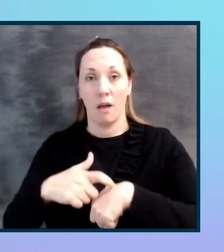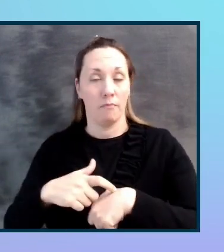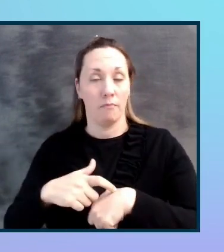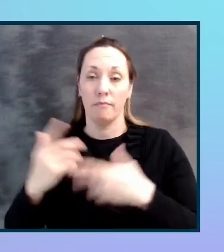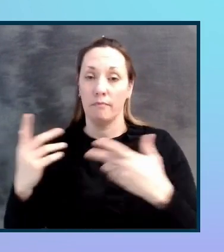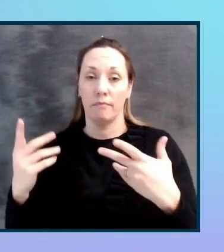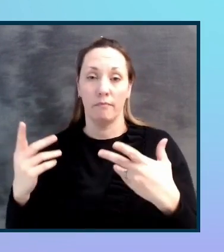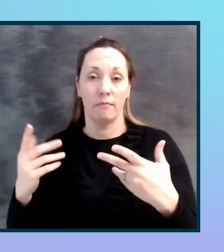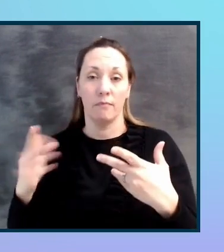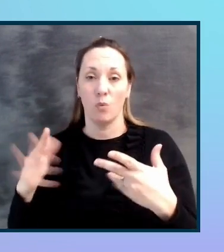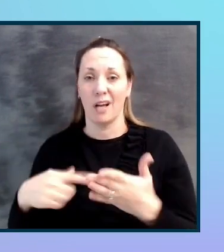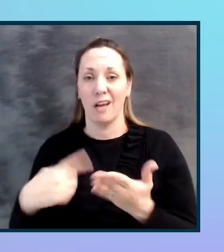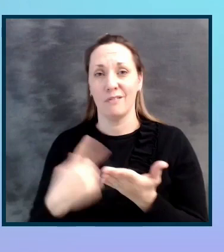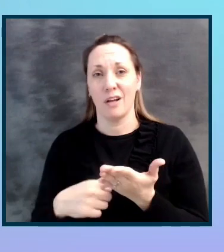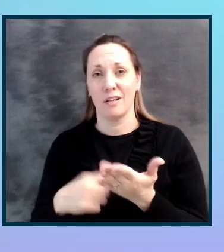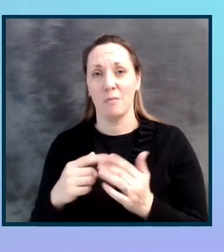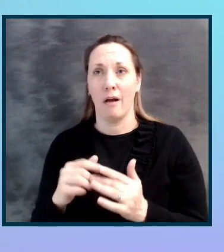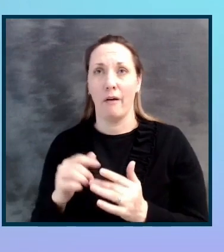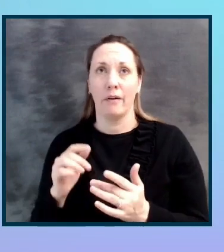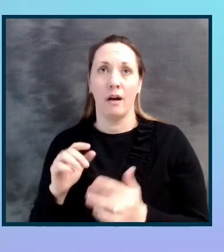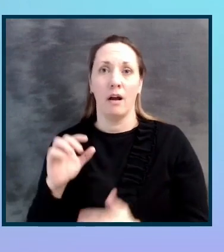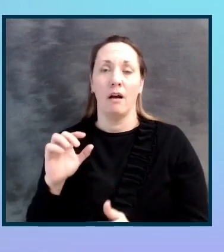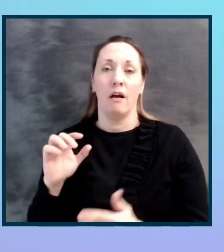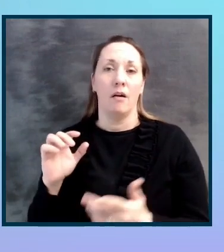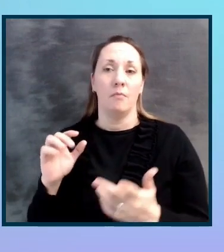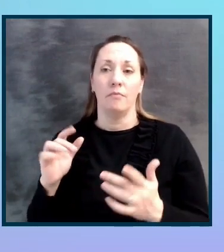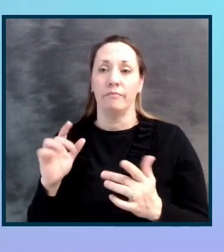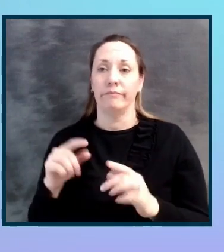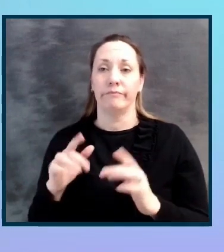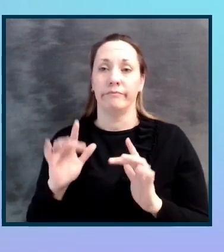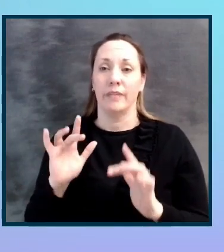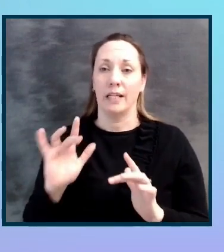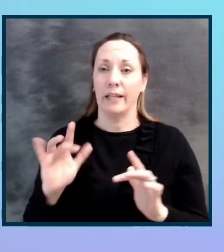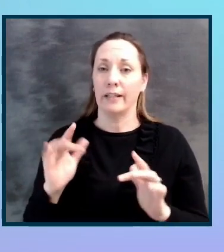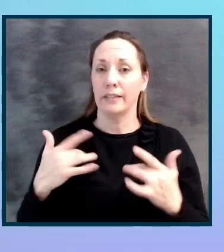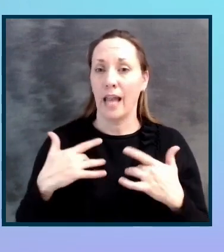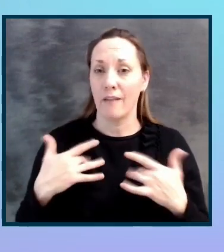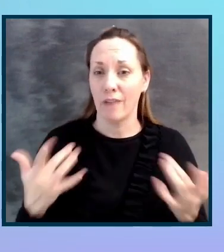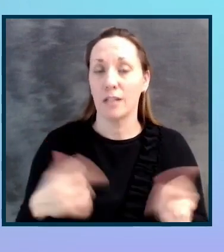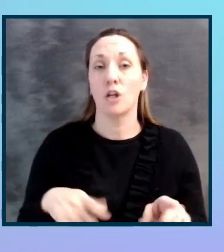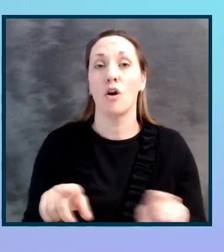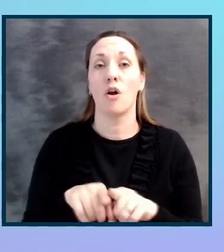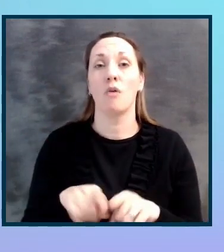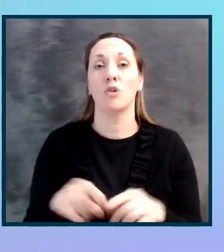We kind of talked about it from like click events, all that fun stuff. But also it will save you from getting into the weeds